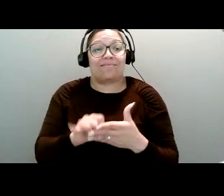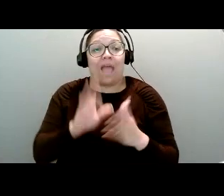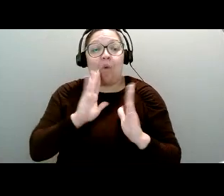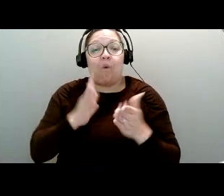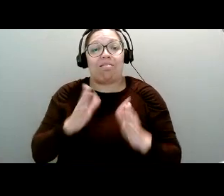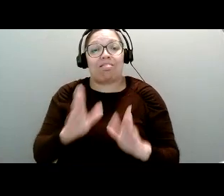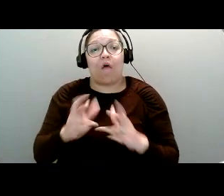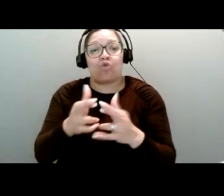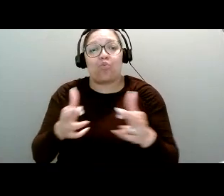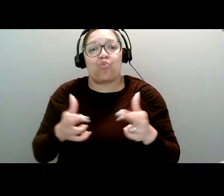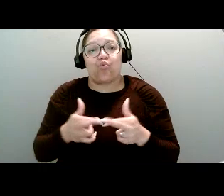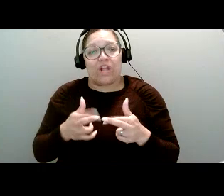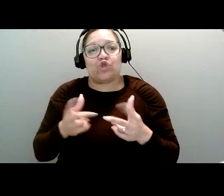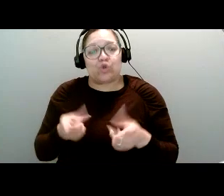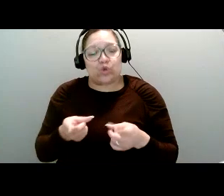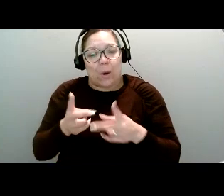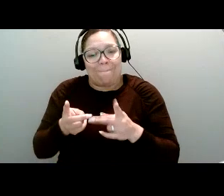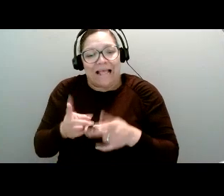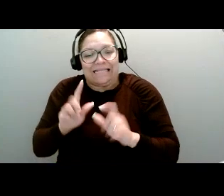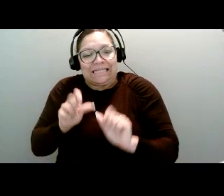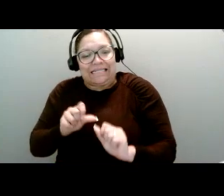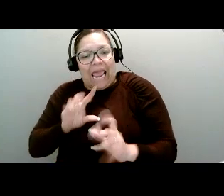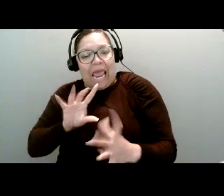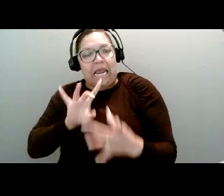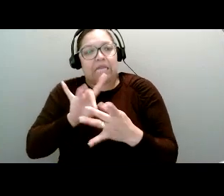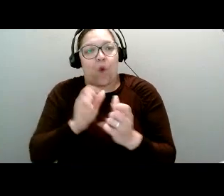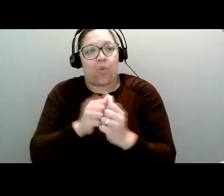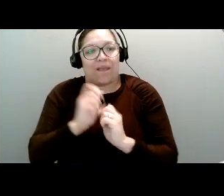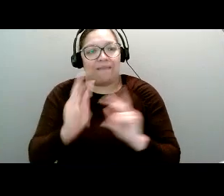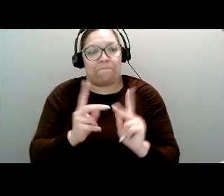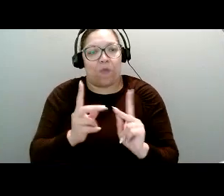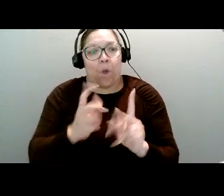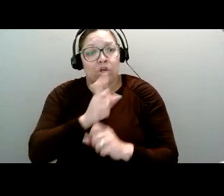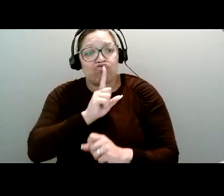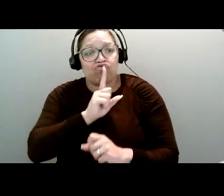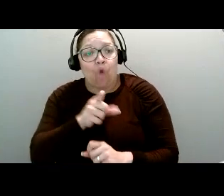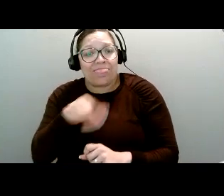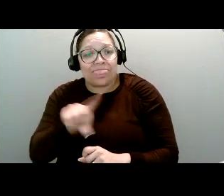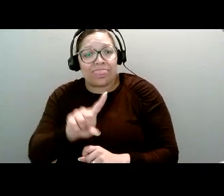their people to make sure they're telling the stories that their people think are important.